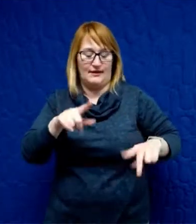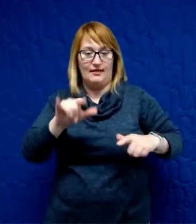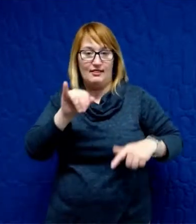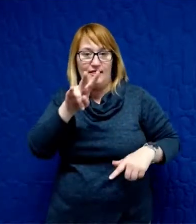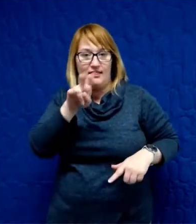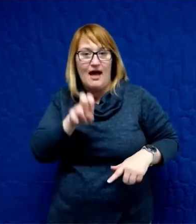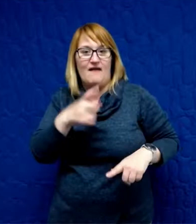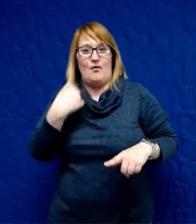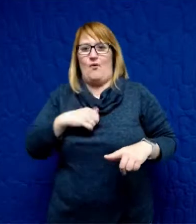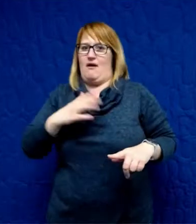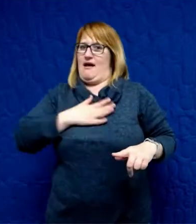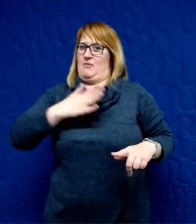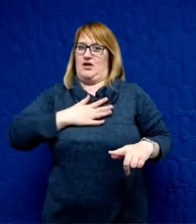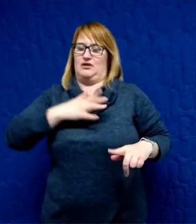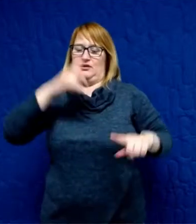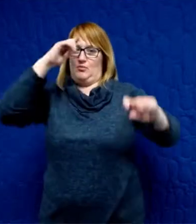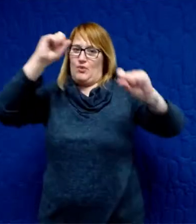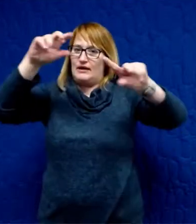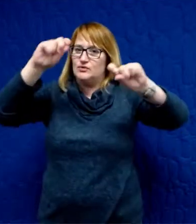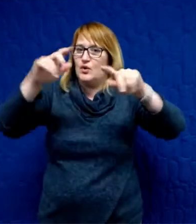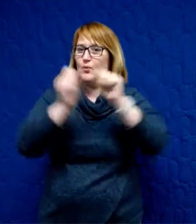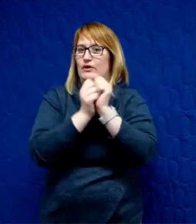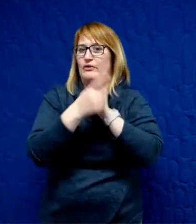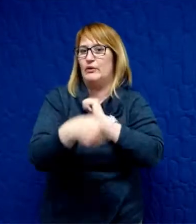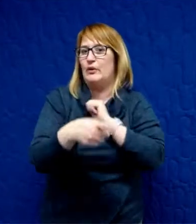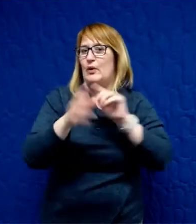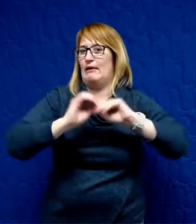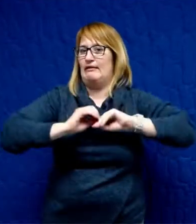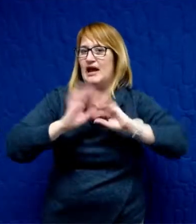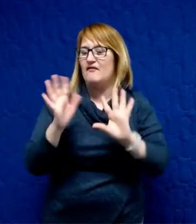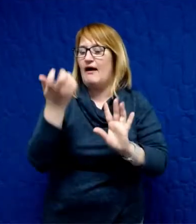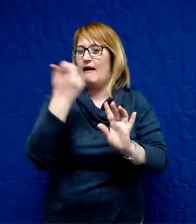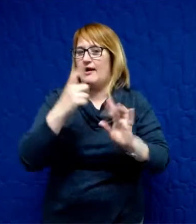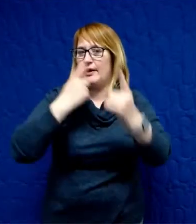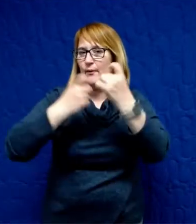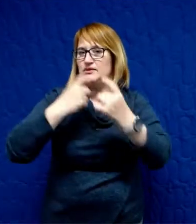help clarify any questions that you have about the proposal process - but to get us